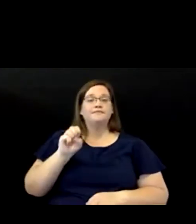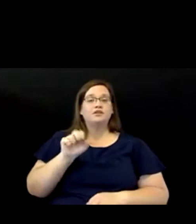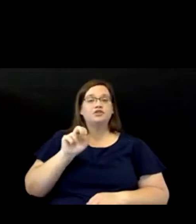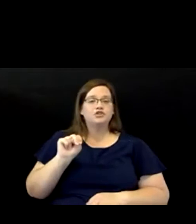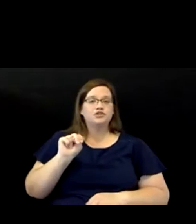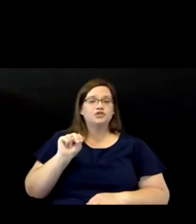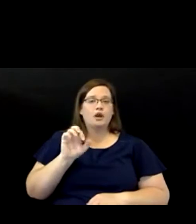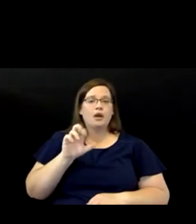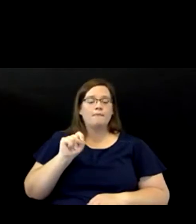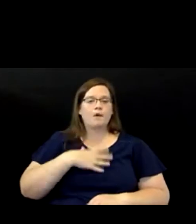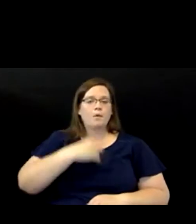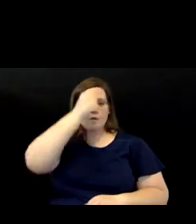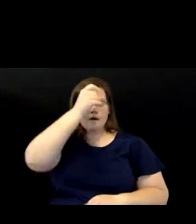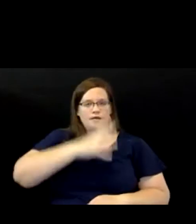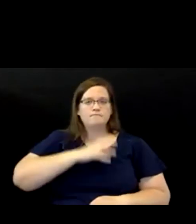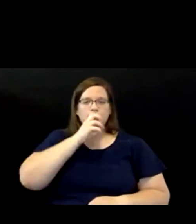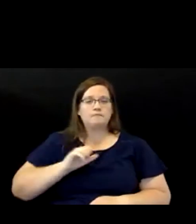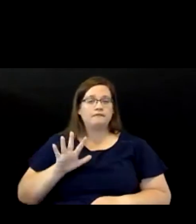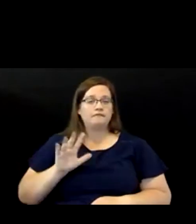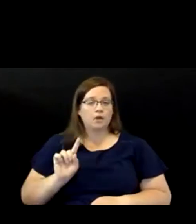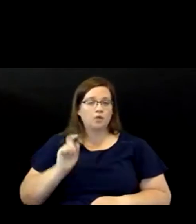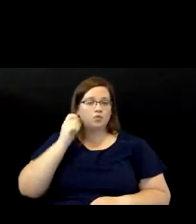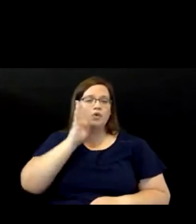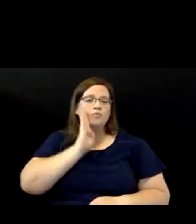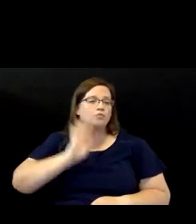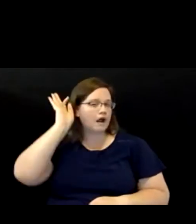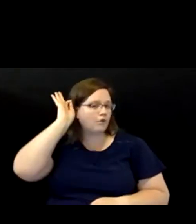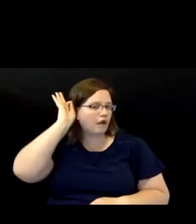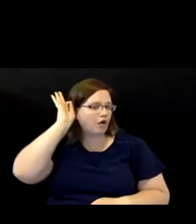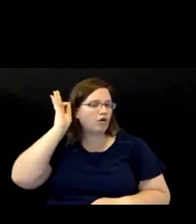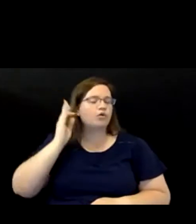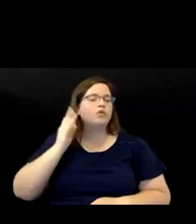up front. 51, brown hair, wearing a white polo shirt. I am